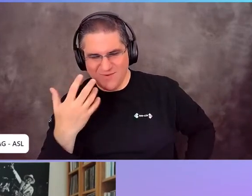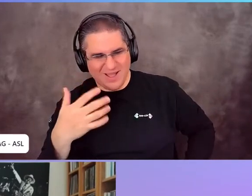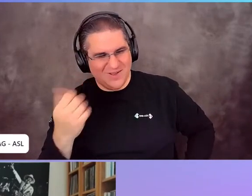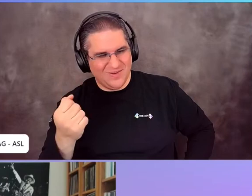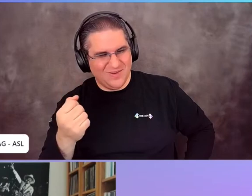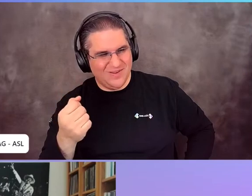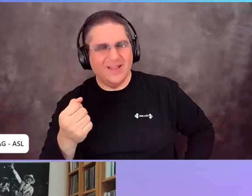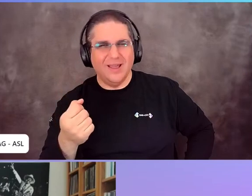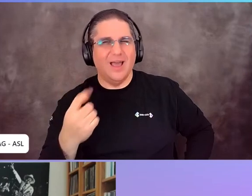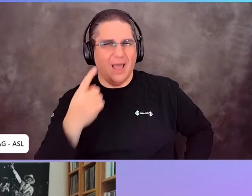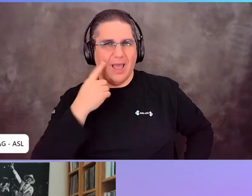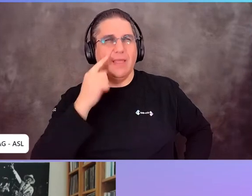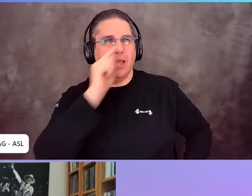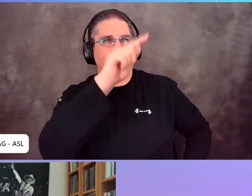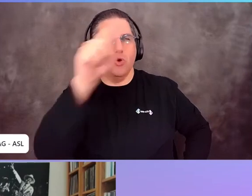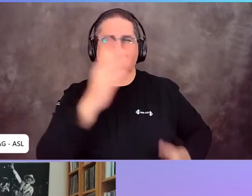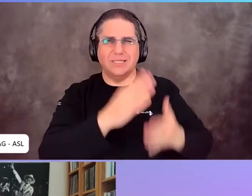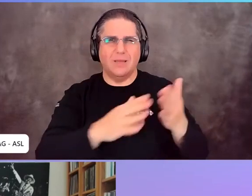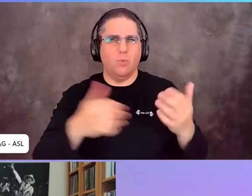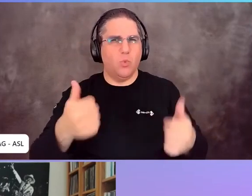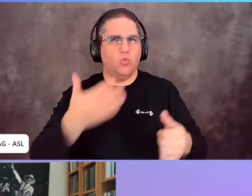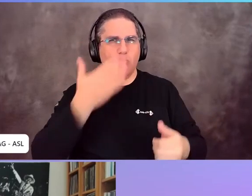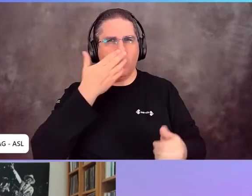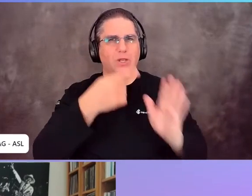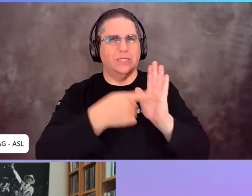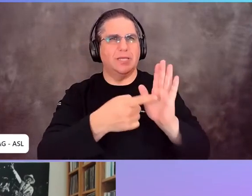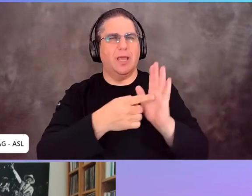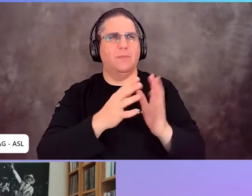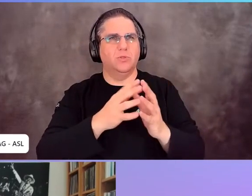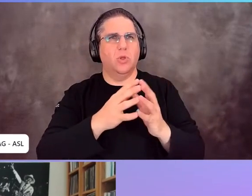[Dónal Rice] A number of them are quite